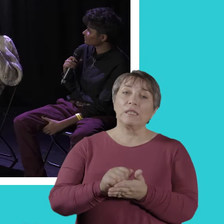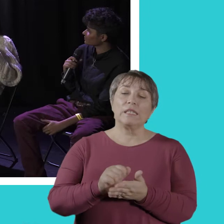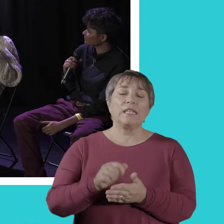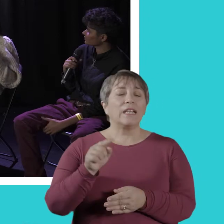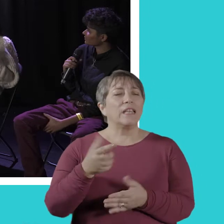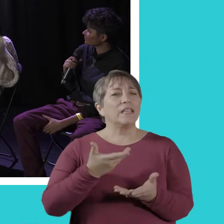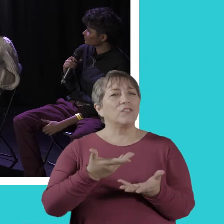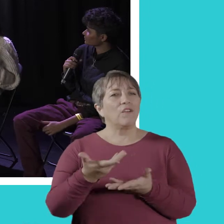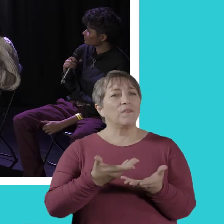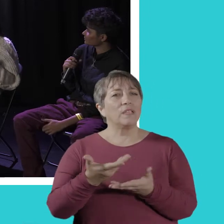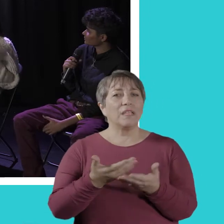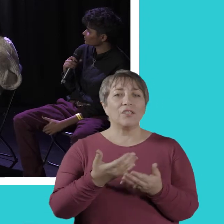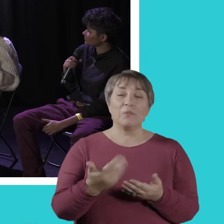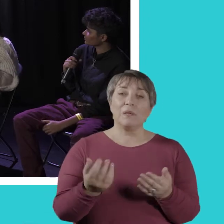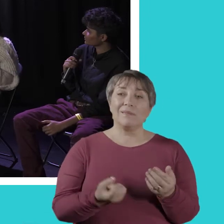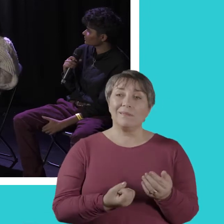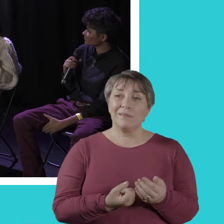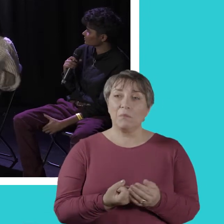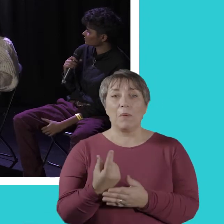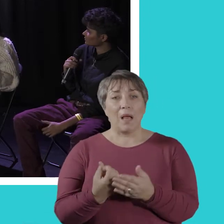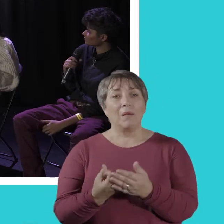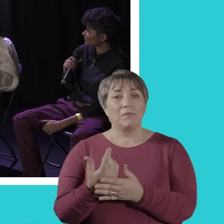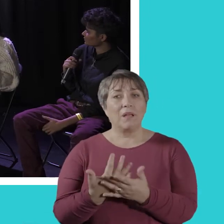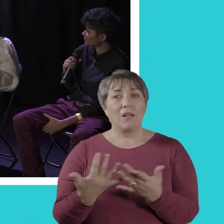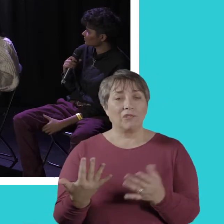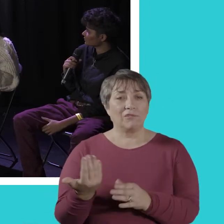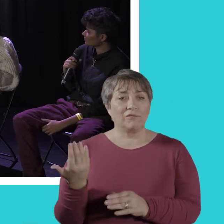you know kind of popping up more in recent years and within kind of cultural discourse is